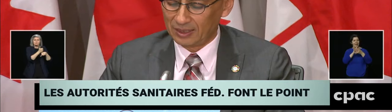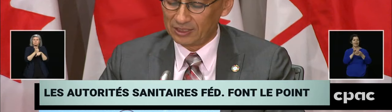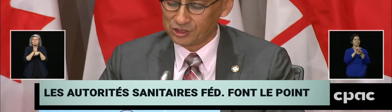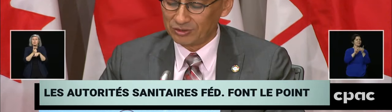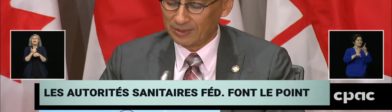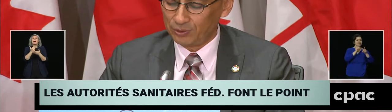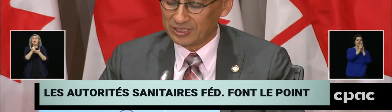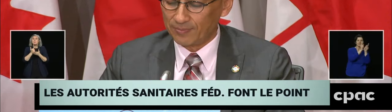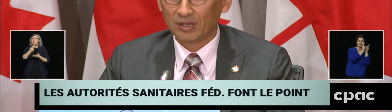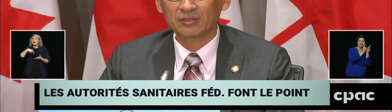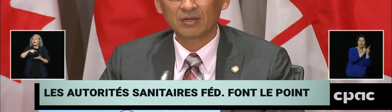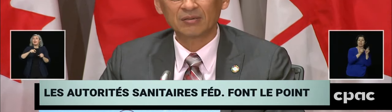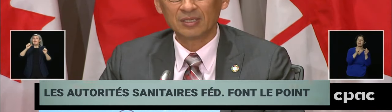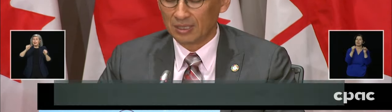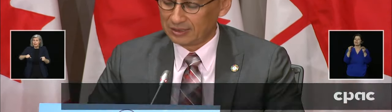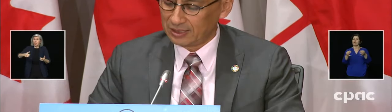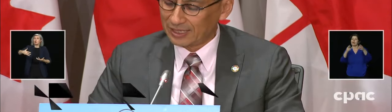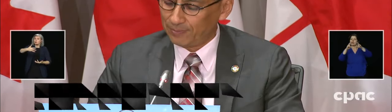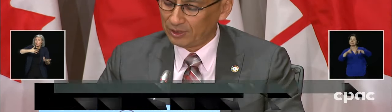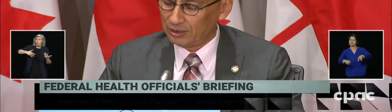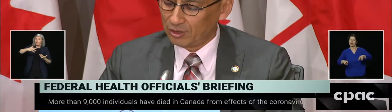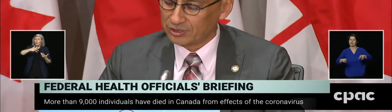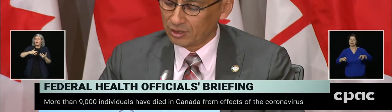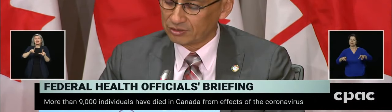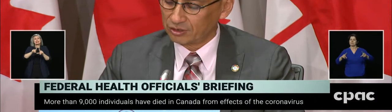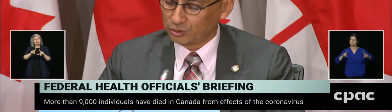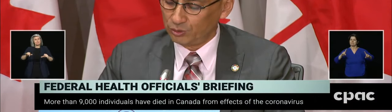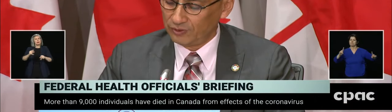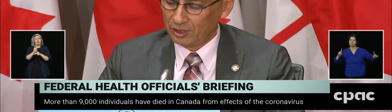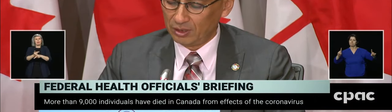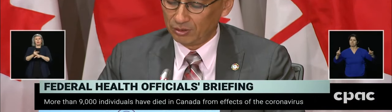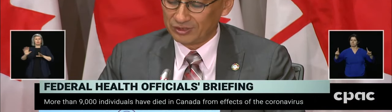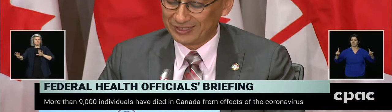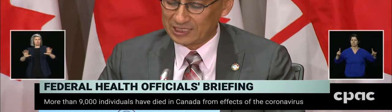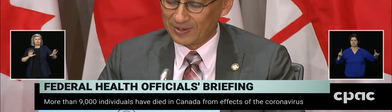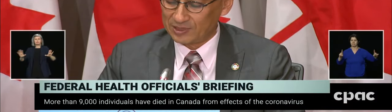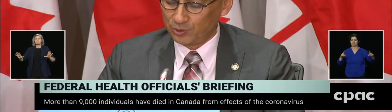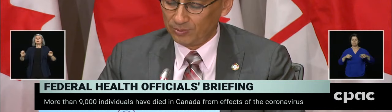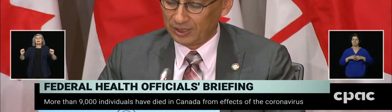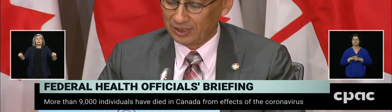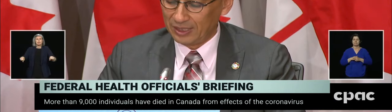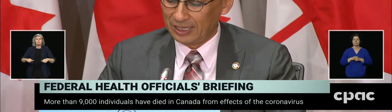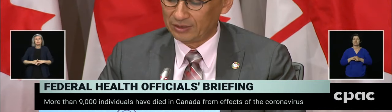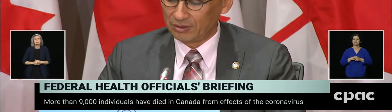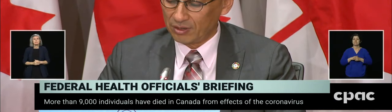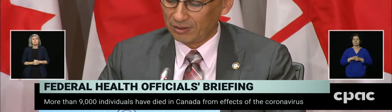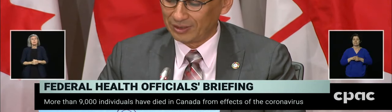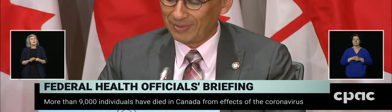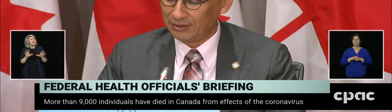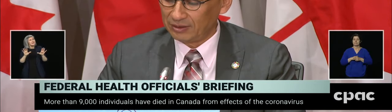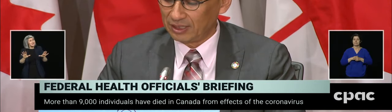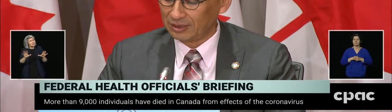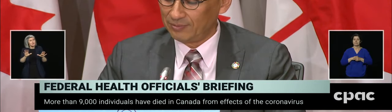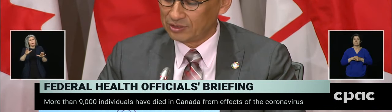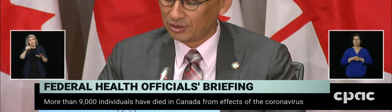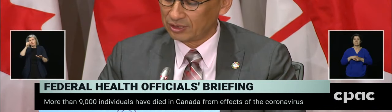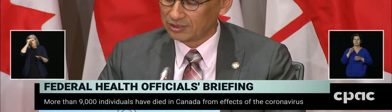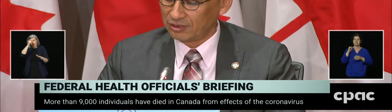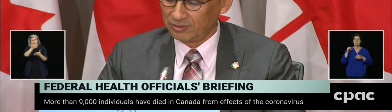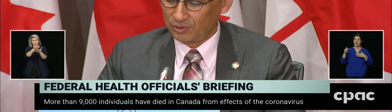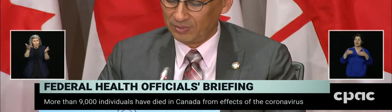SOCIALLY TOGETHER WHILE